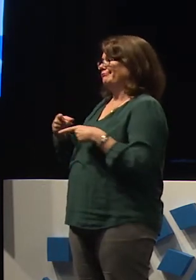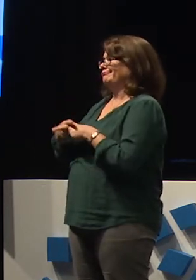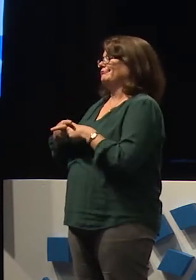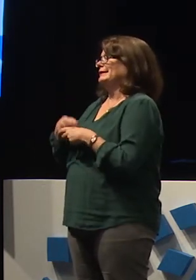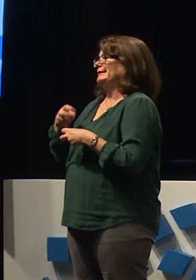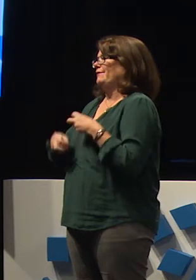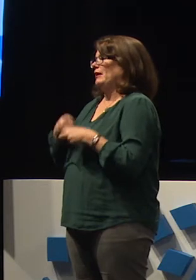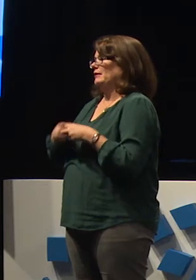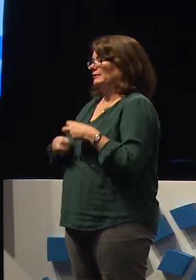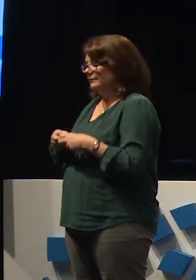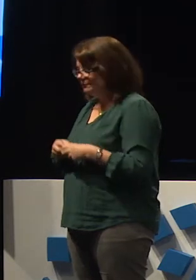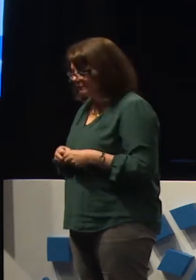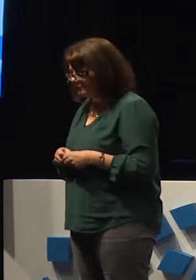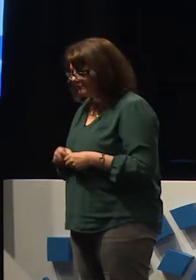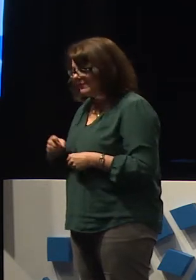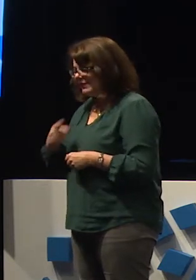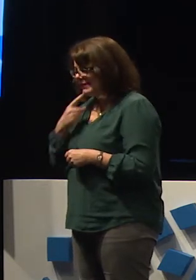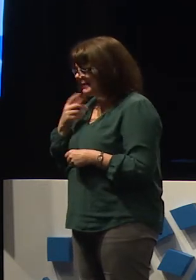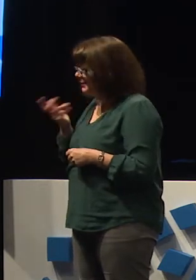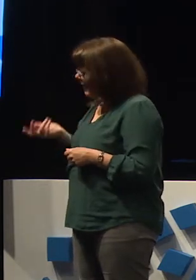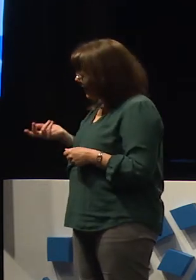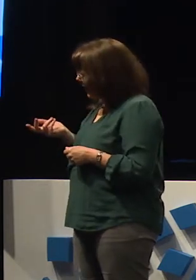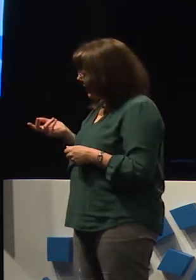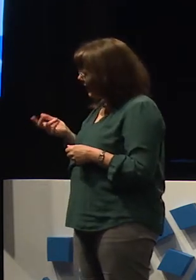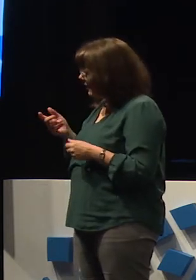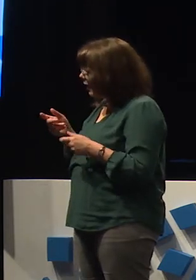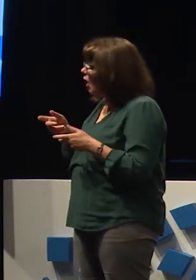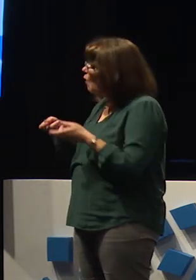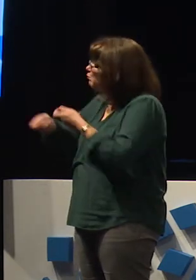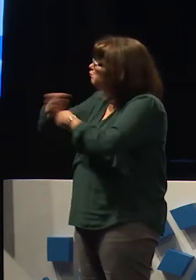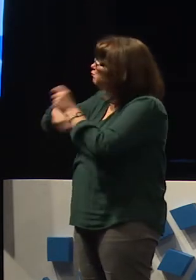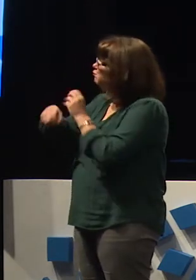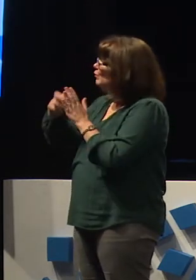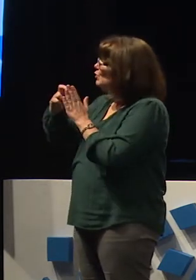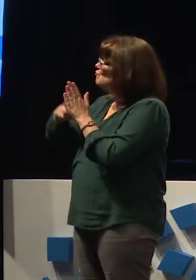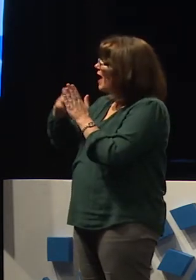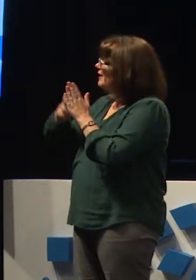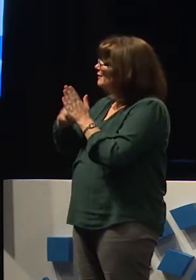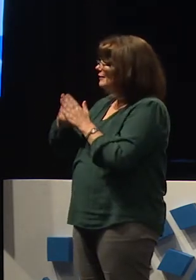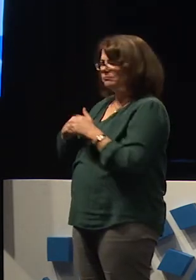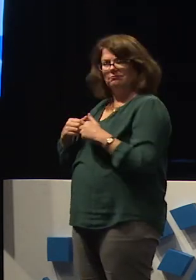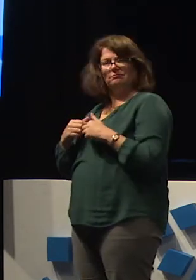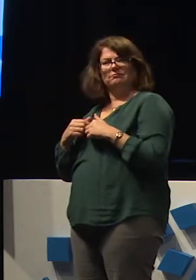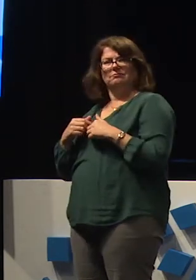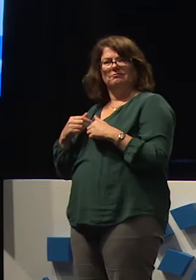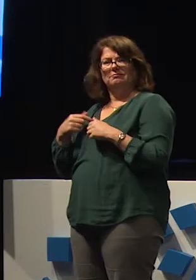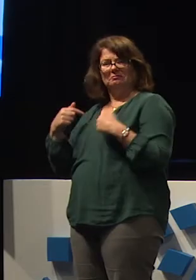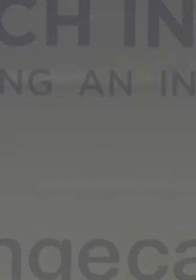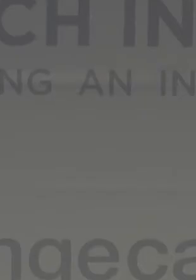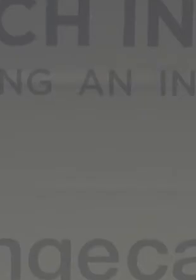well what if you change regulation I said how am I gonna change regulation so